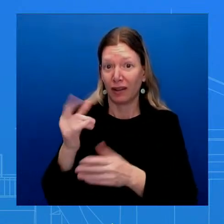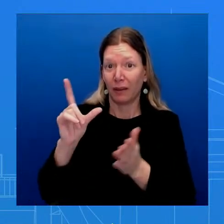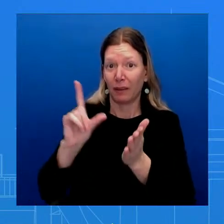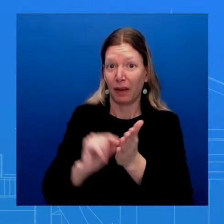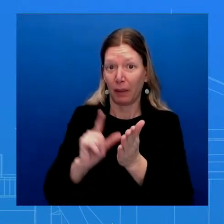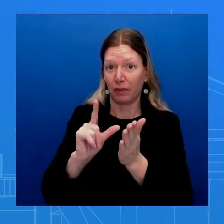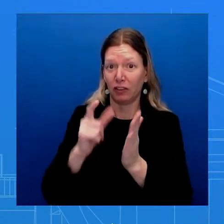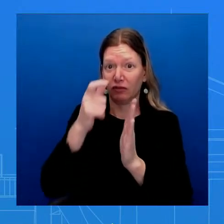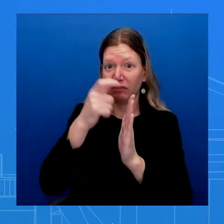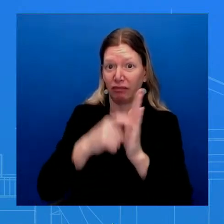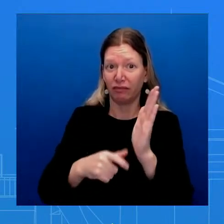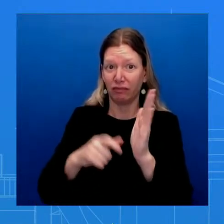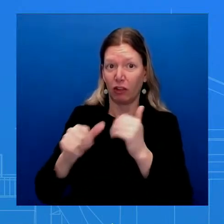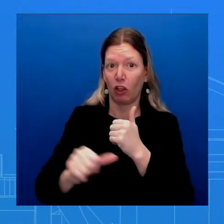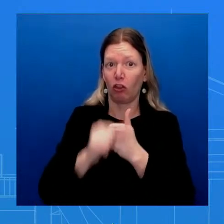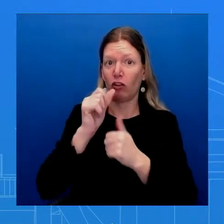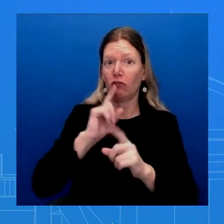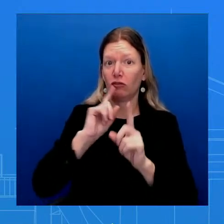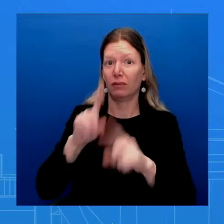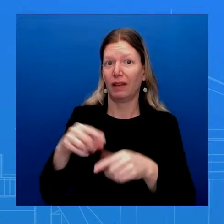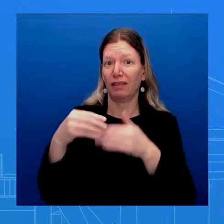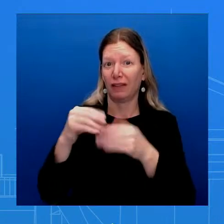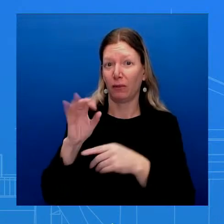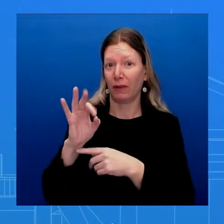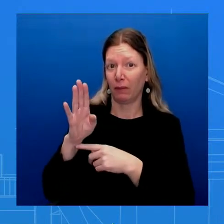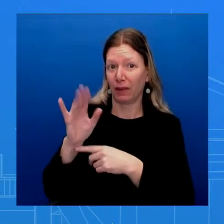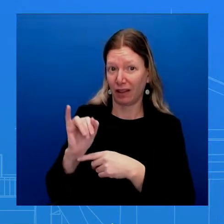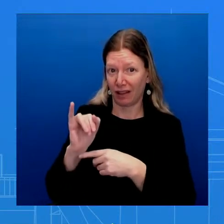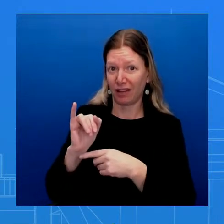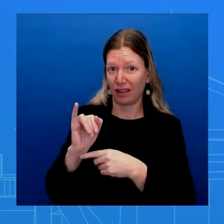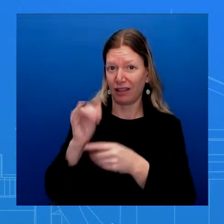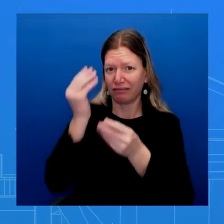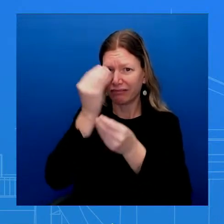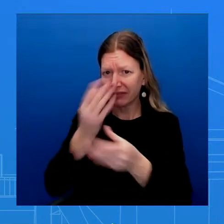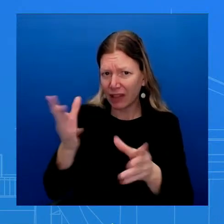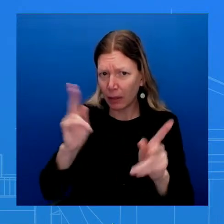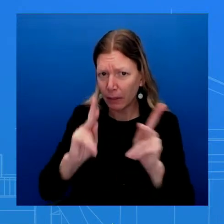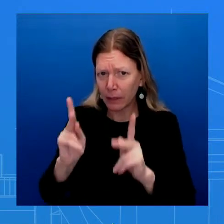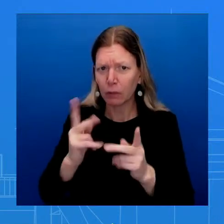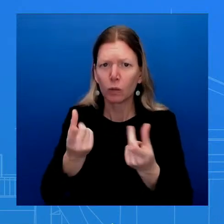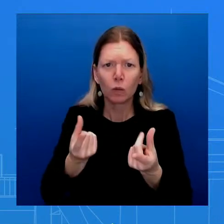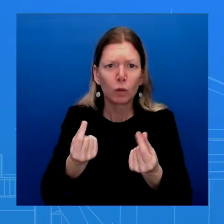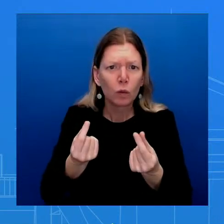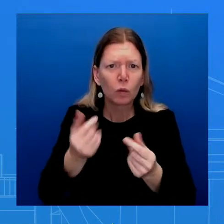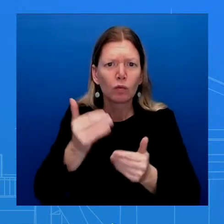if they receive a threat. The Department of Education released new resource aimed at addressing antisemitism